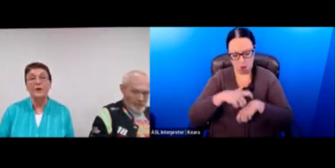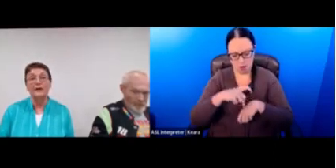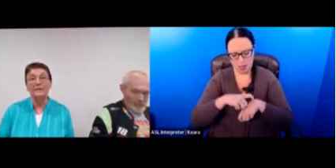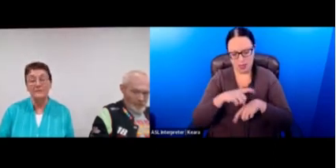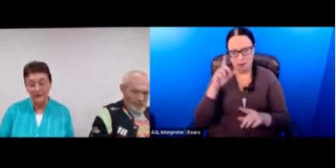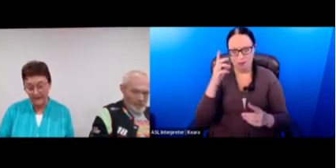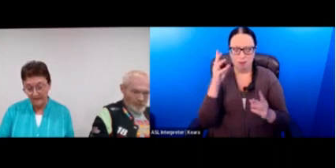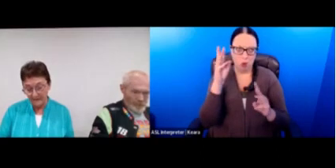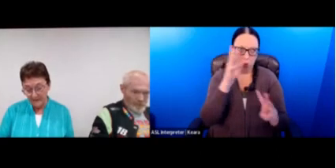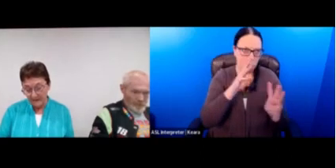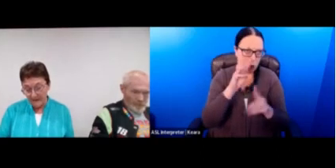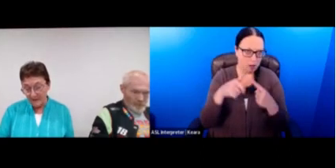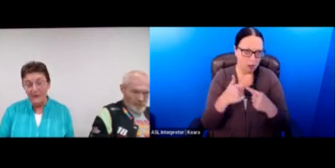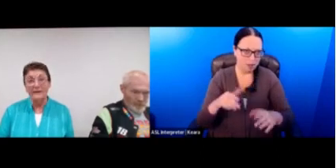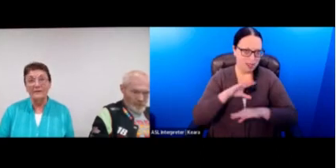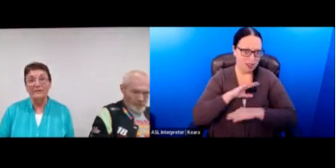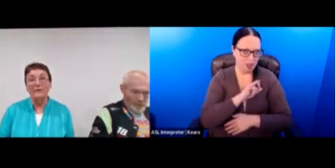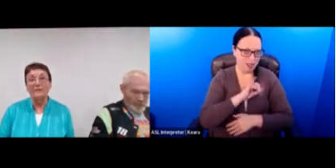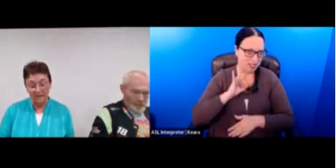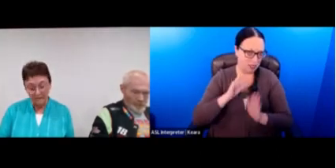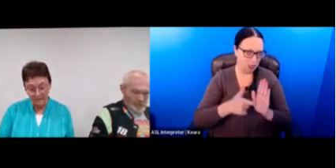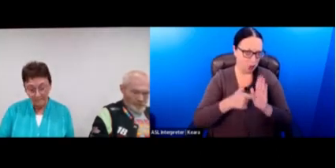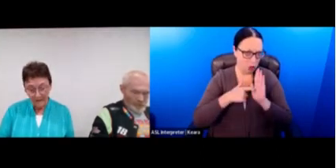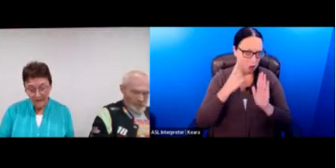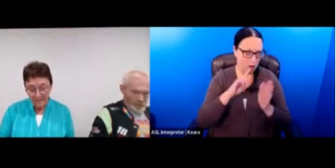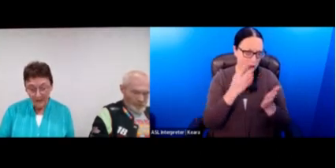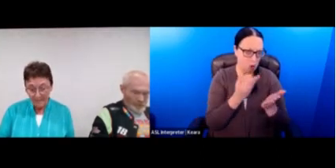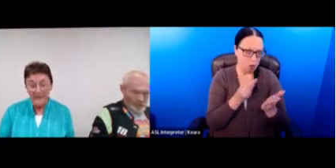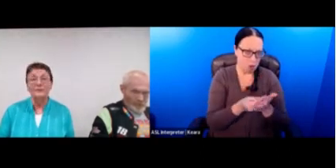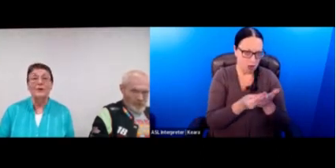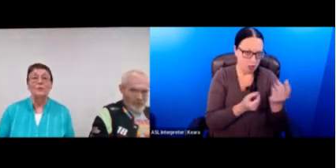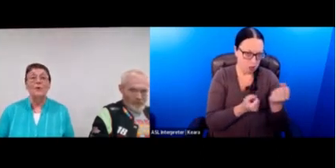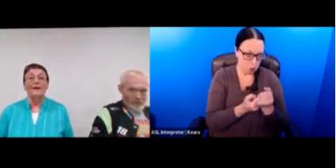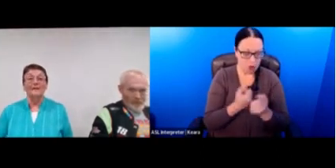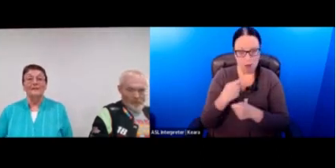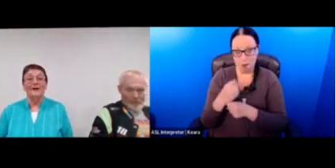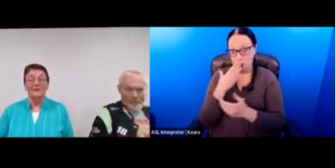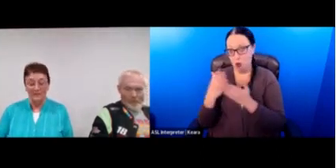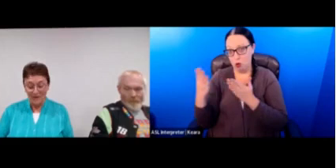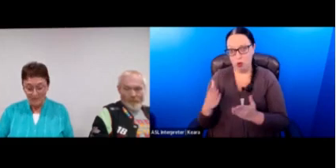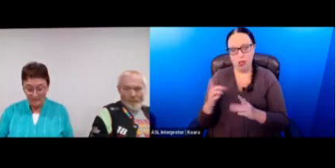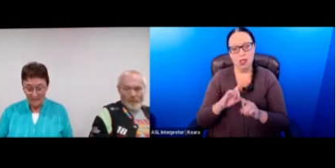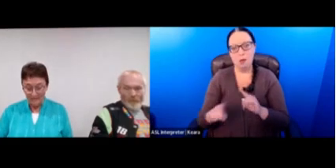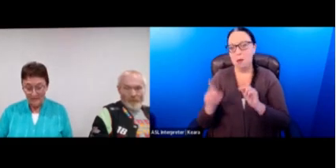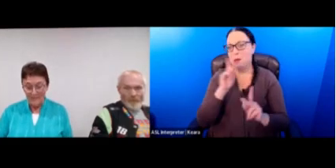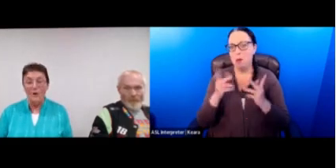requirements for funding and creating good services. But people don't want a lifetime of Good Services. People want